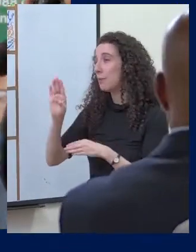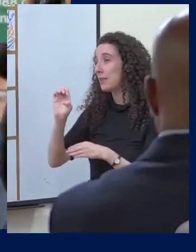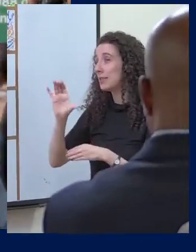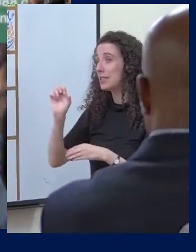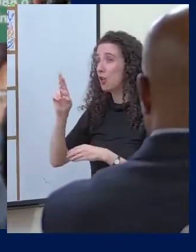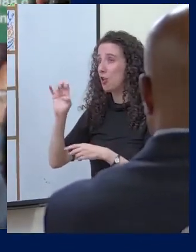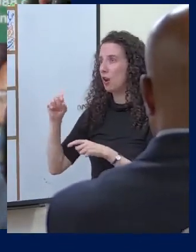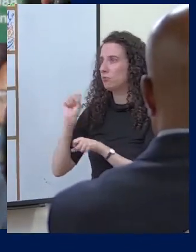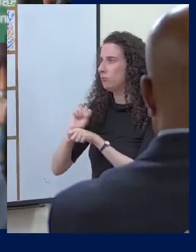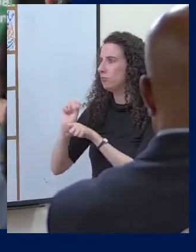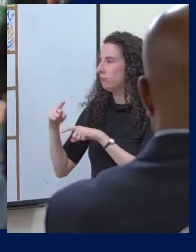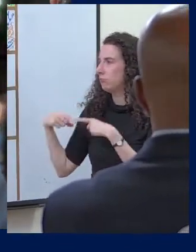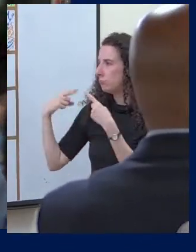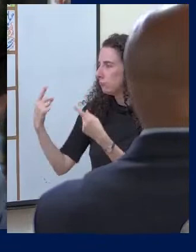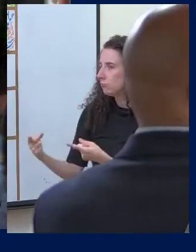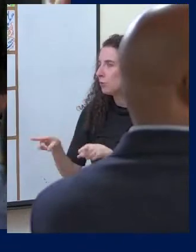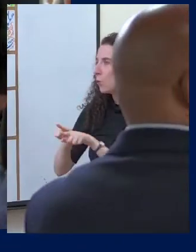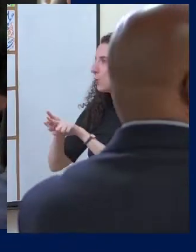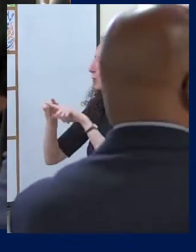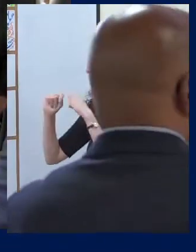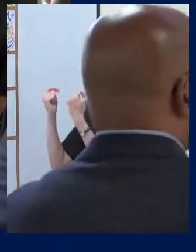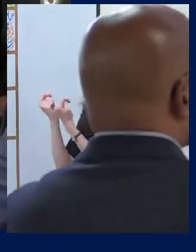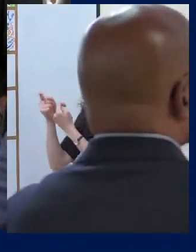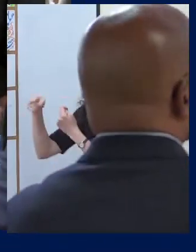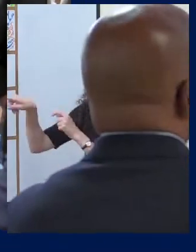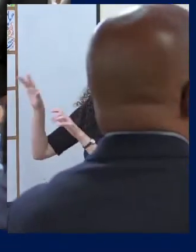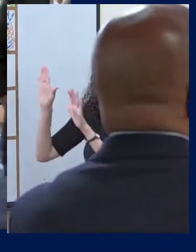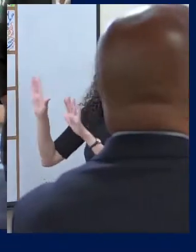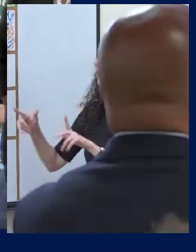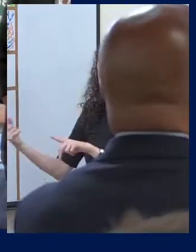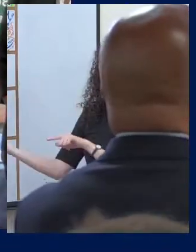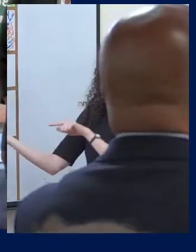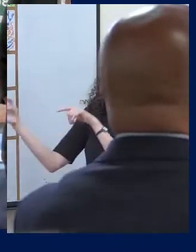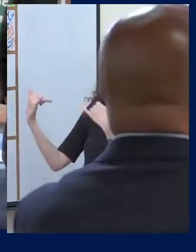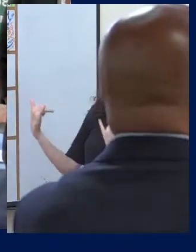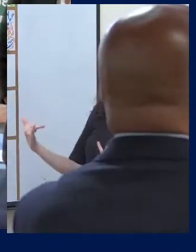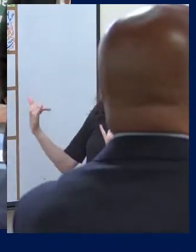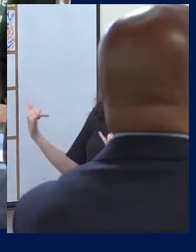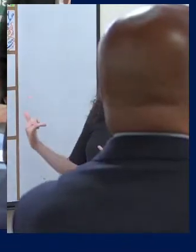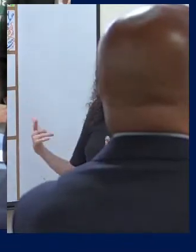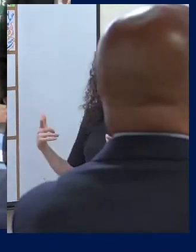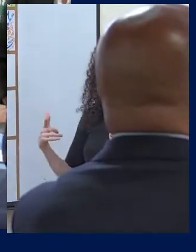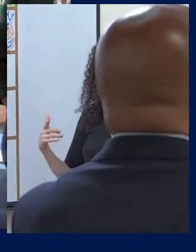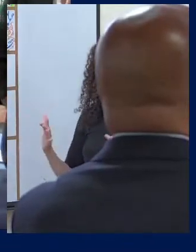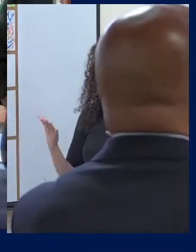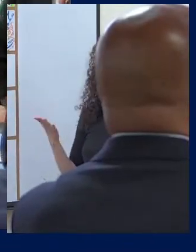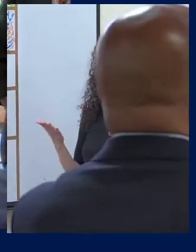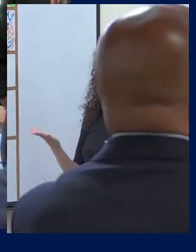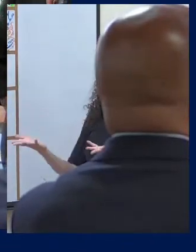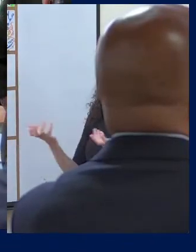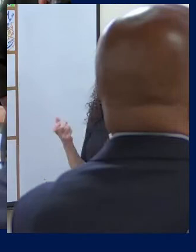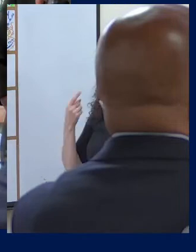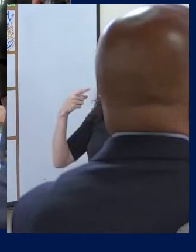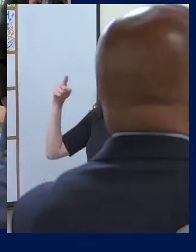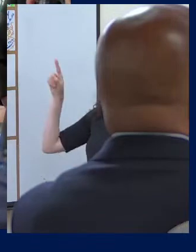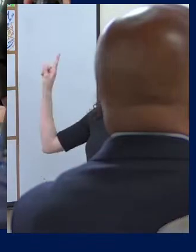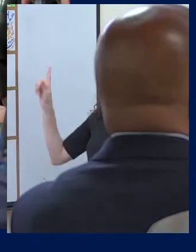But also for being here today to make an important announcement about the 988 line